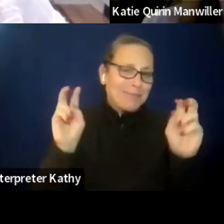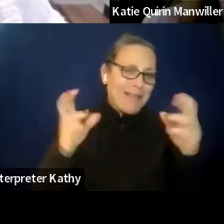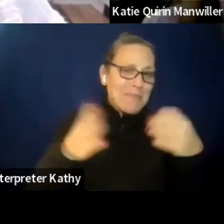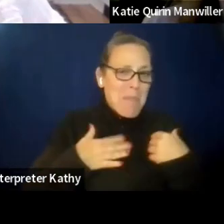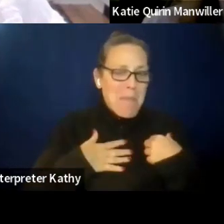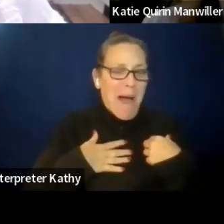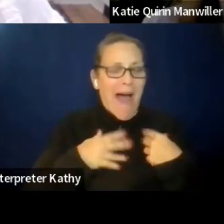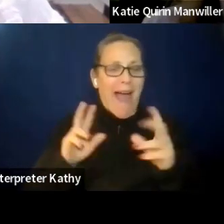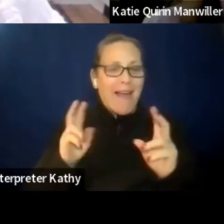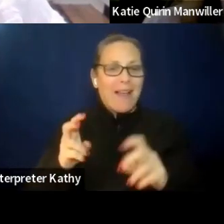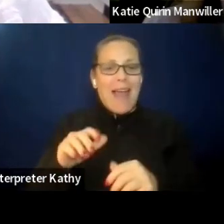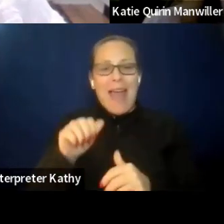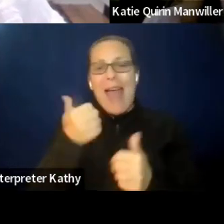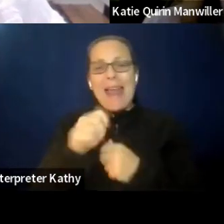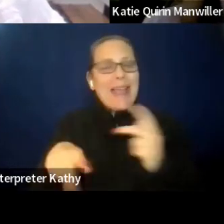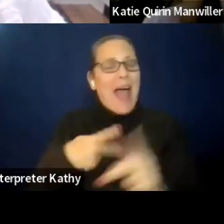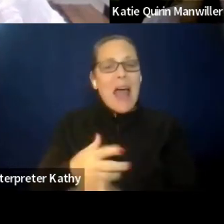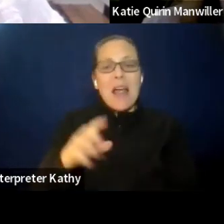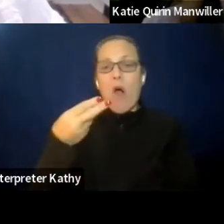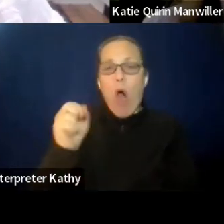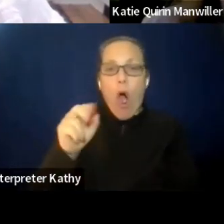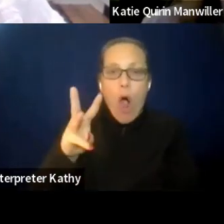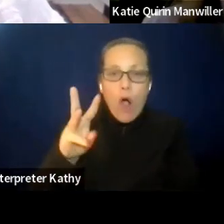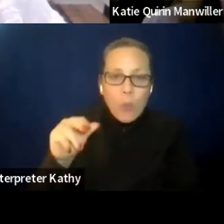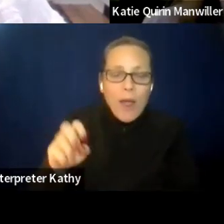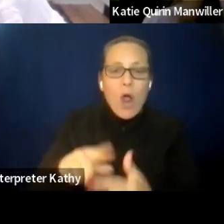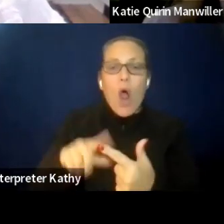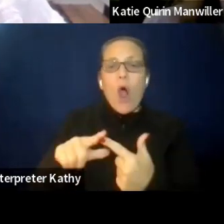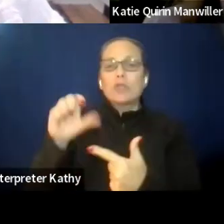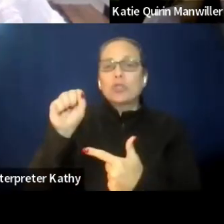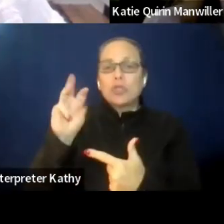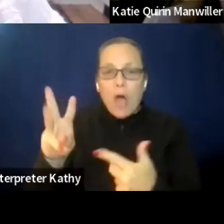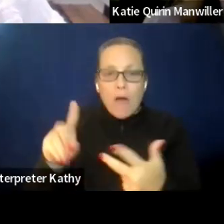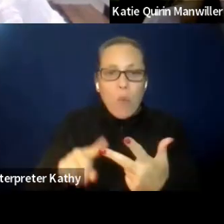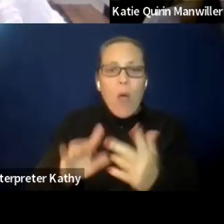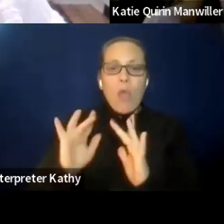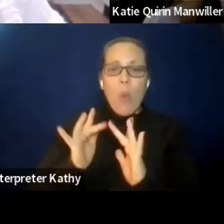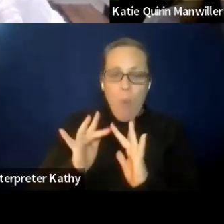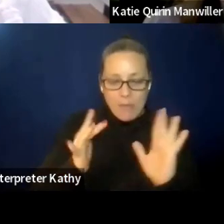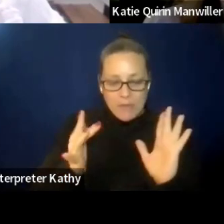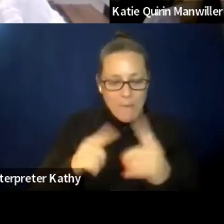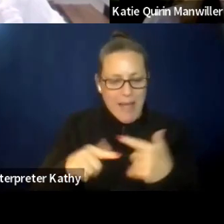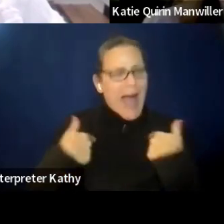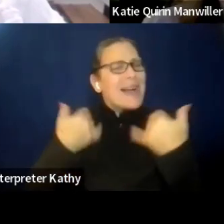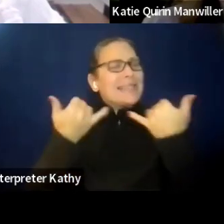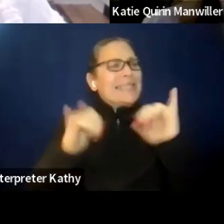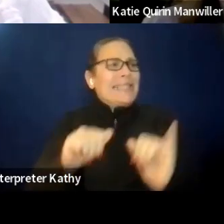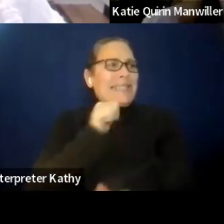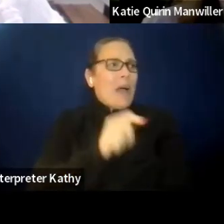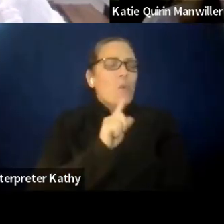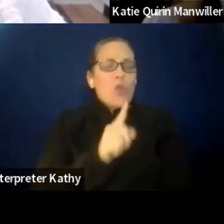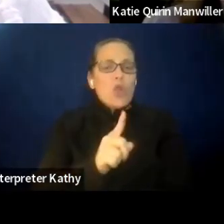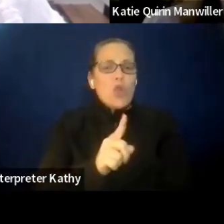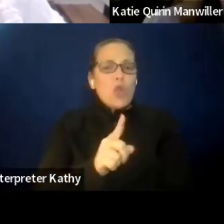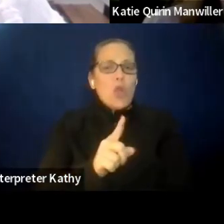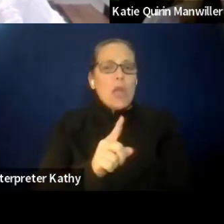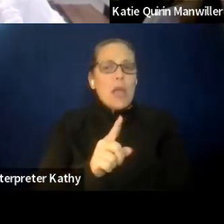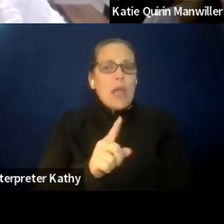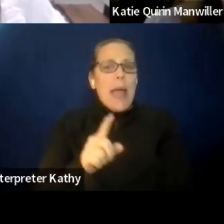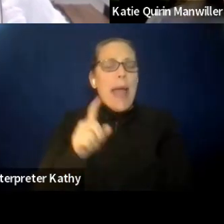technology librarian and so I'm in charge of everything with a plug, I like to say, the hardware, software, the